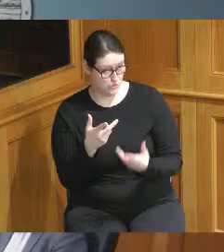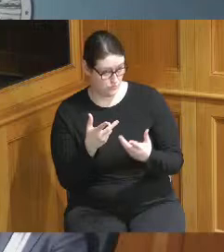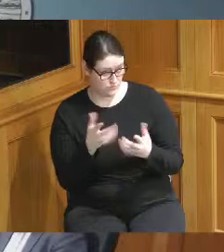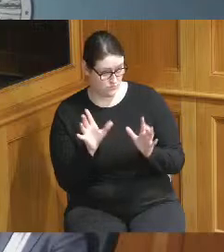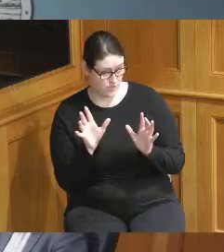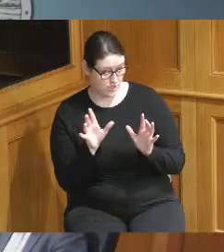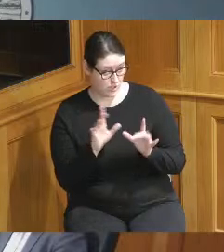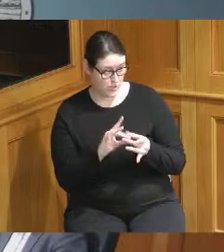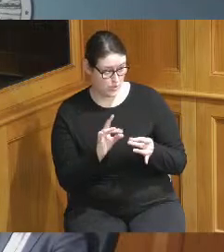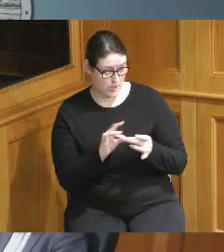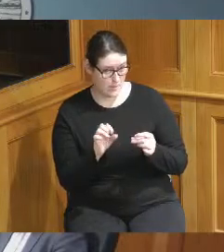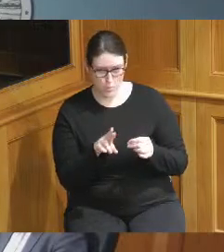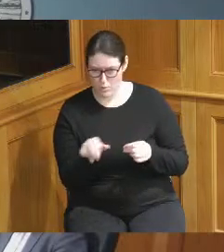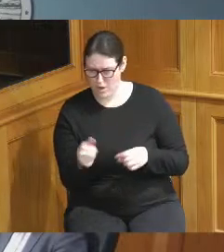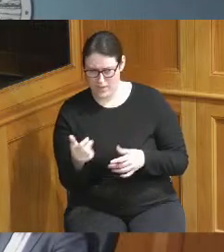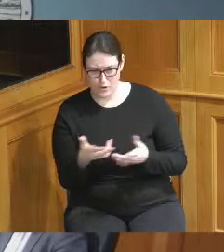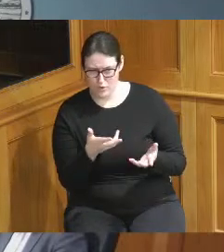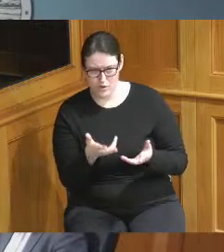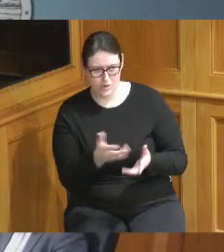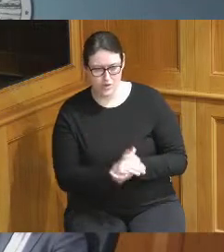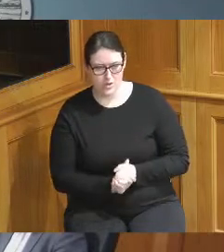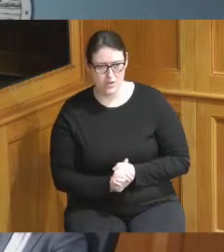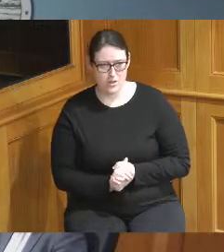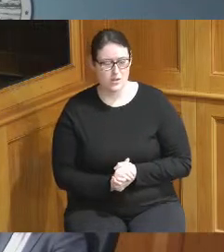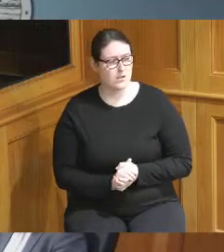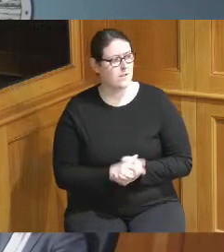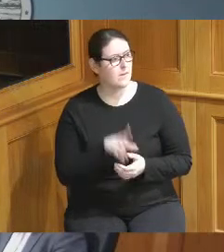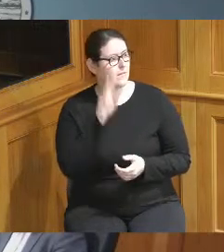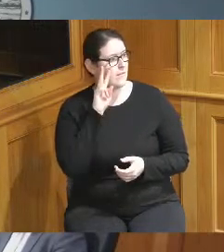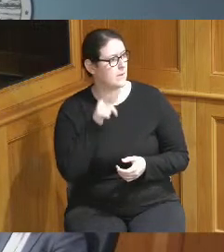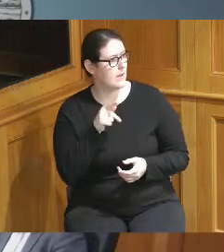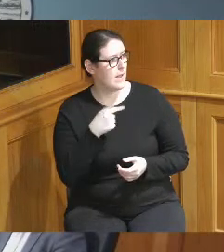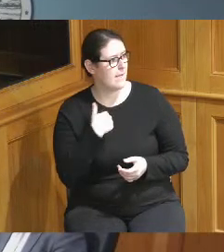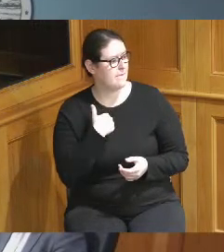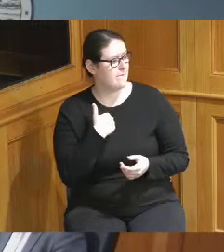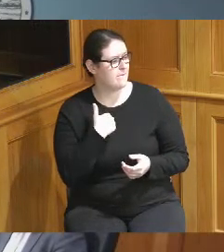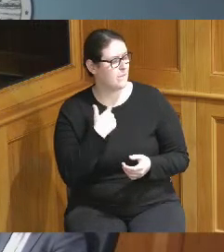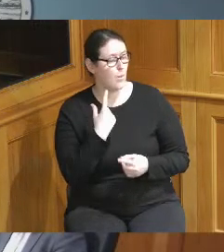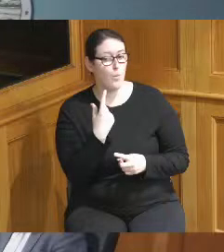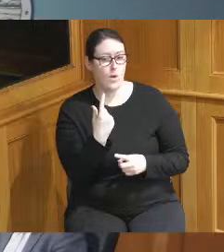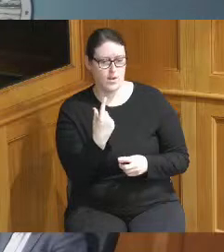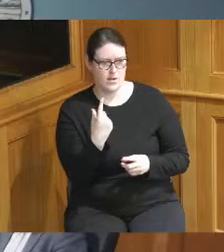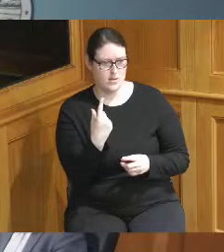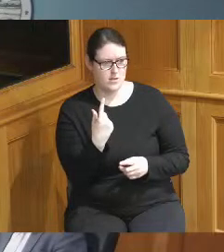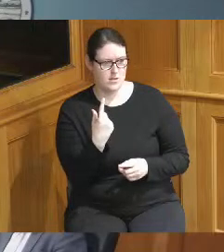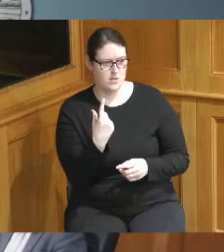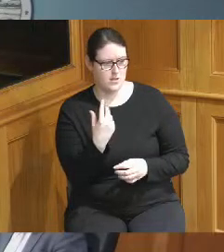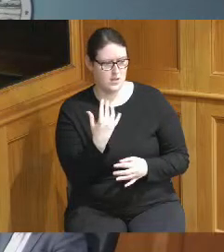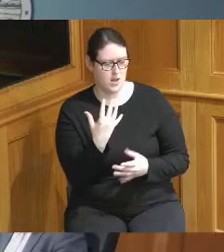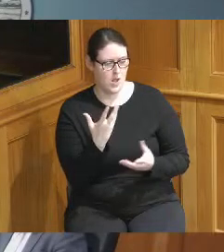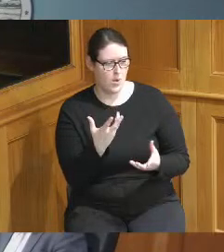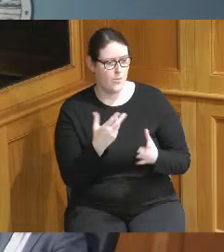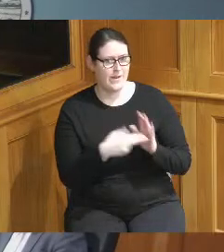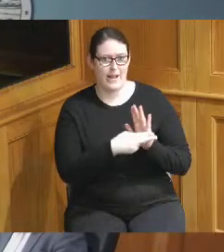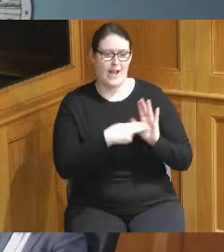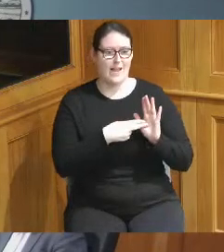for the year item 28 is the Sheriff's reporting of no objection to two liquor permits in the